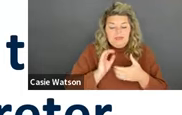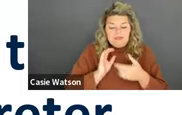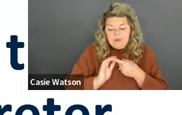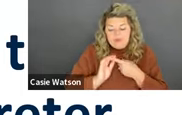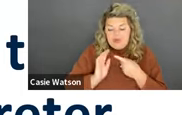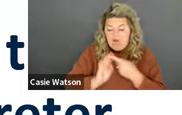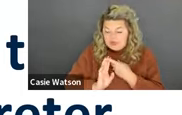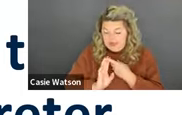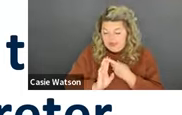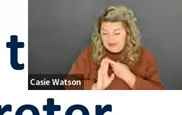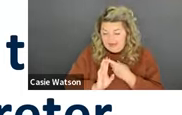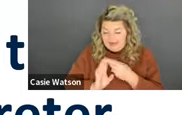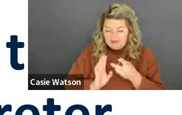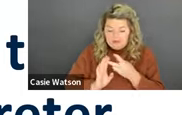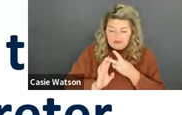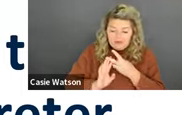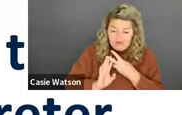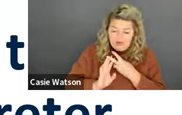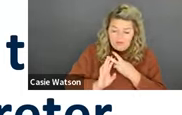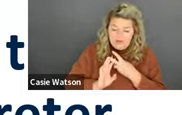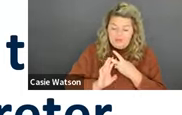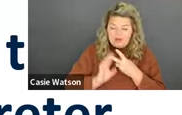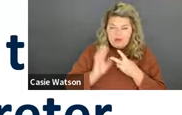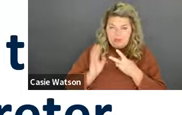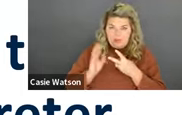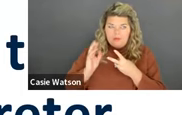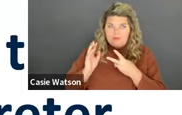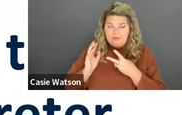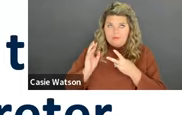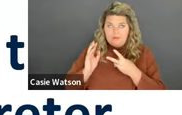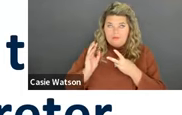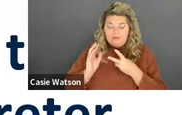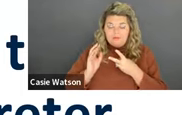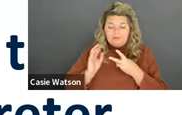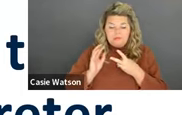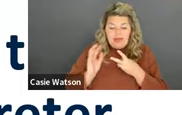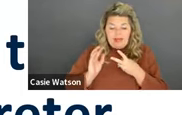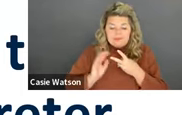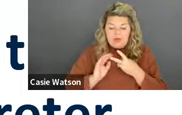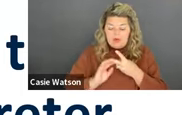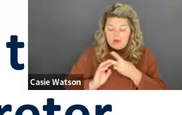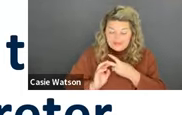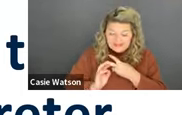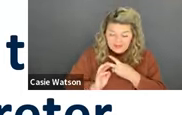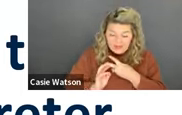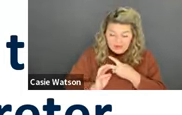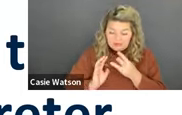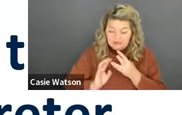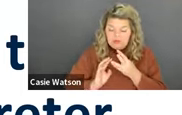And some of those are Otter AI. Another couple of apps are Cardzilla,